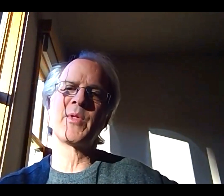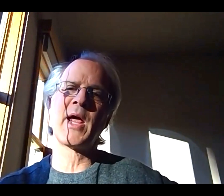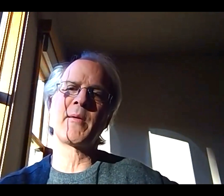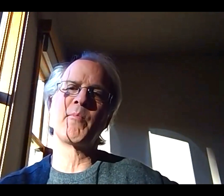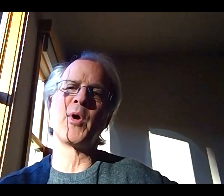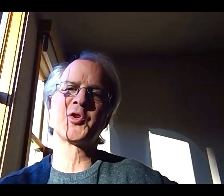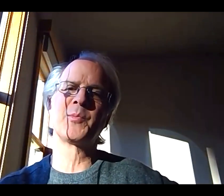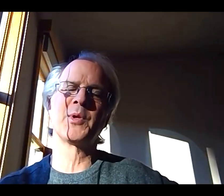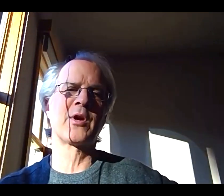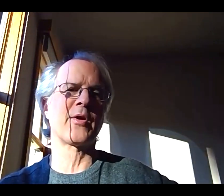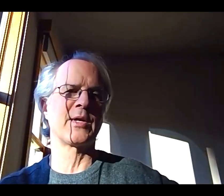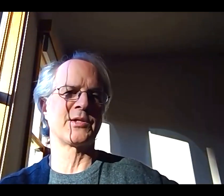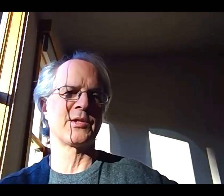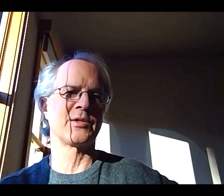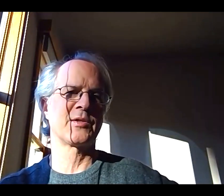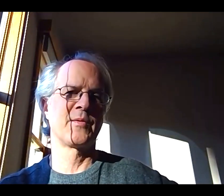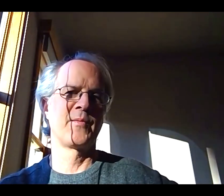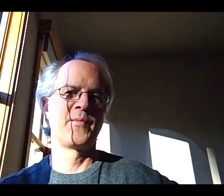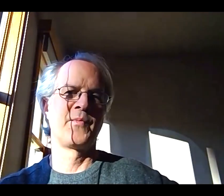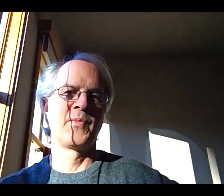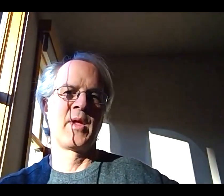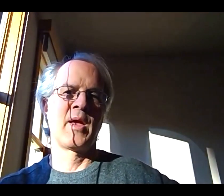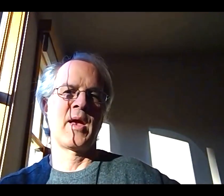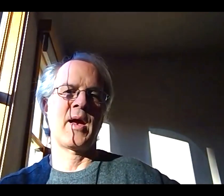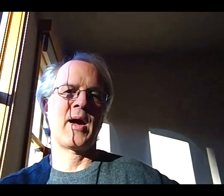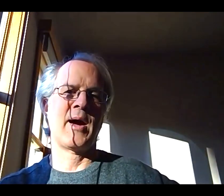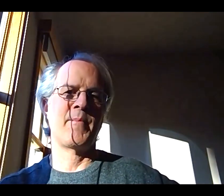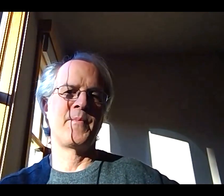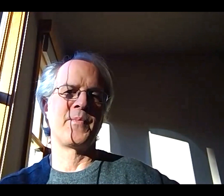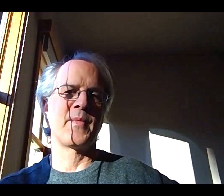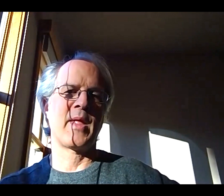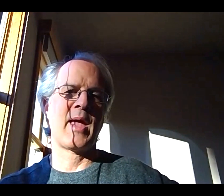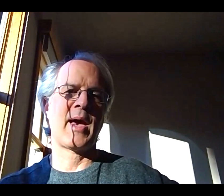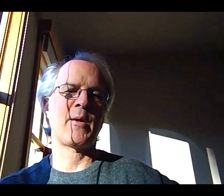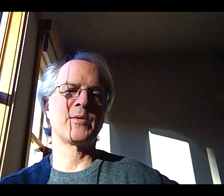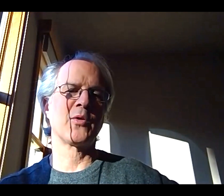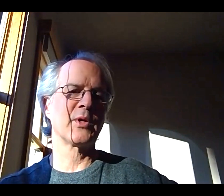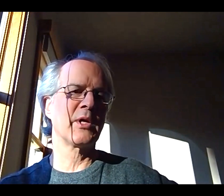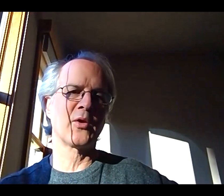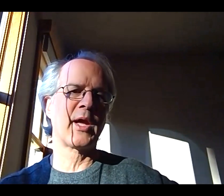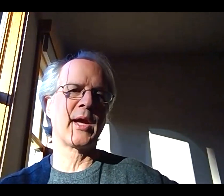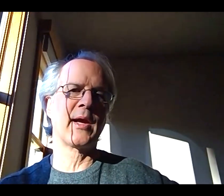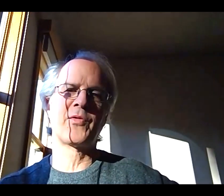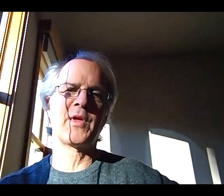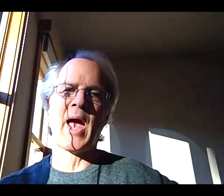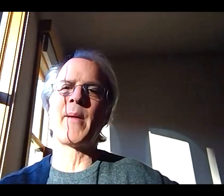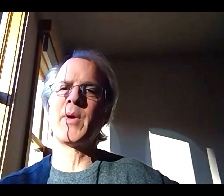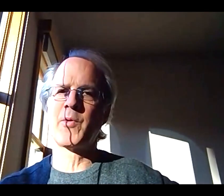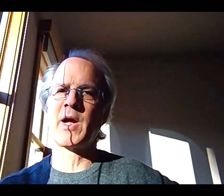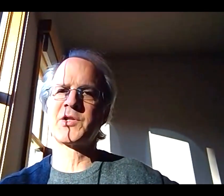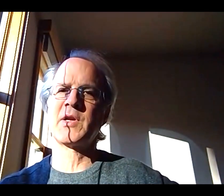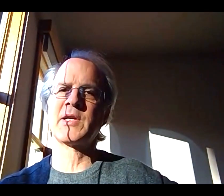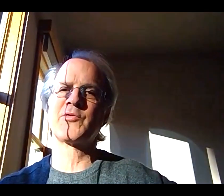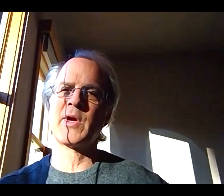that had multiple occurrences. And I was only looking at the Abbey production history